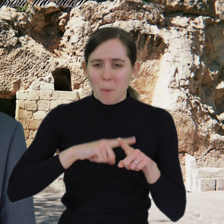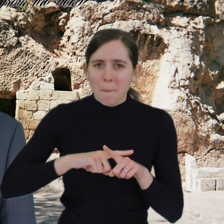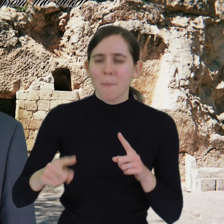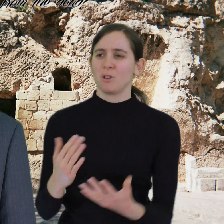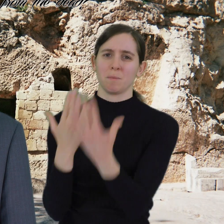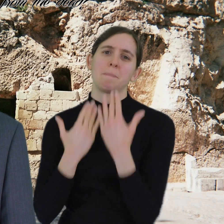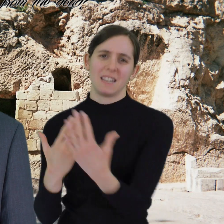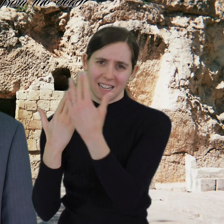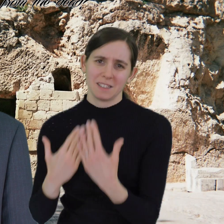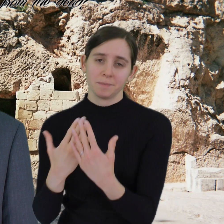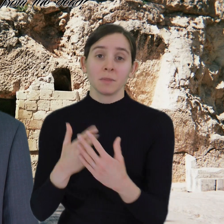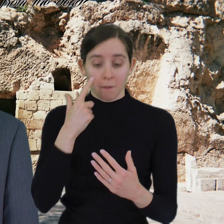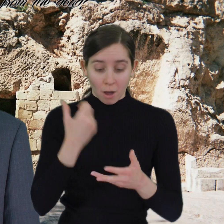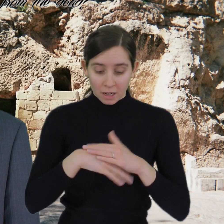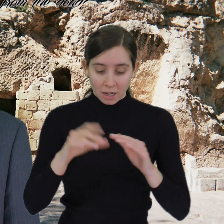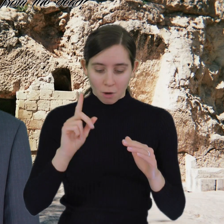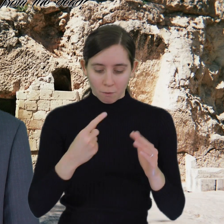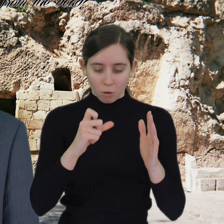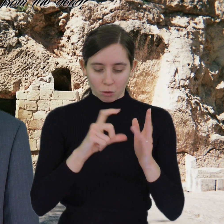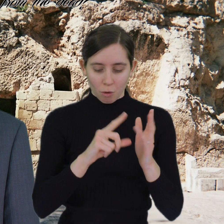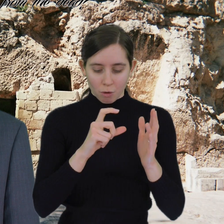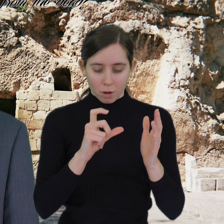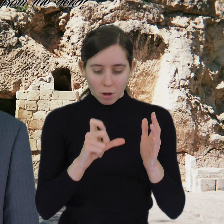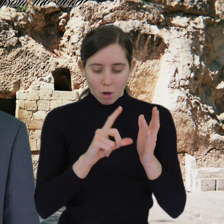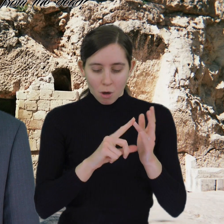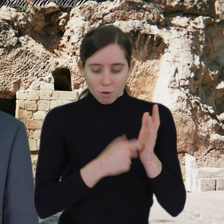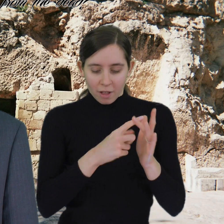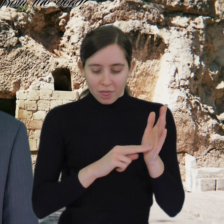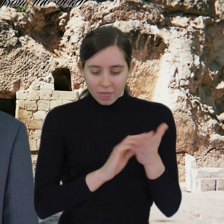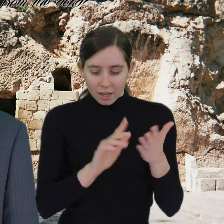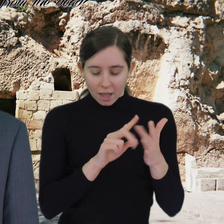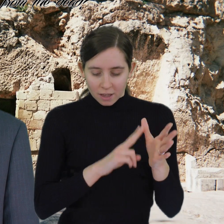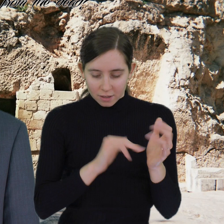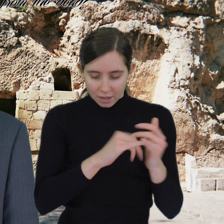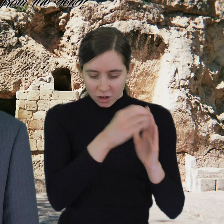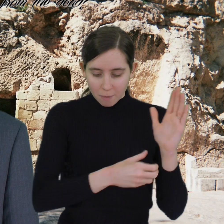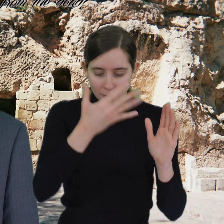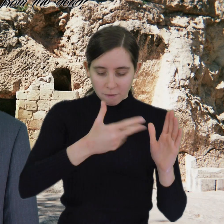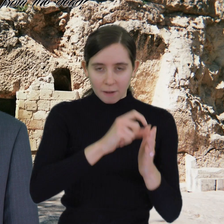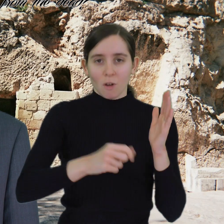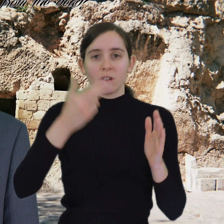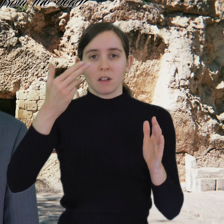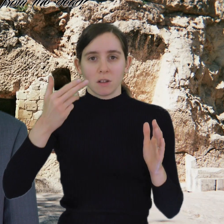And you can find that in 1 Corinthians 15:19.